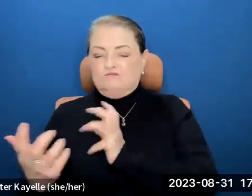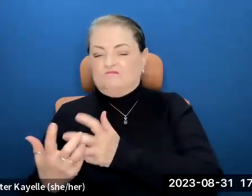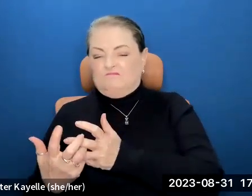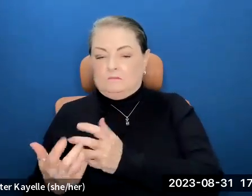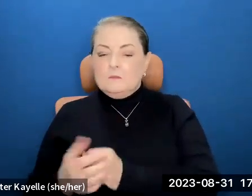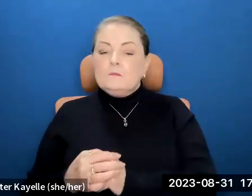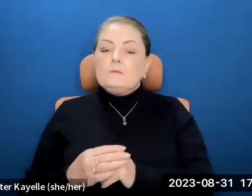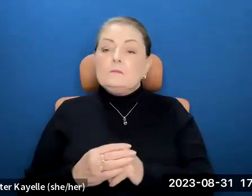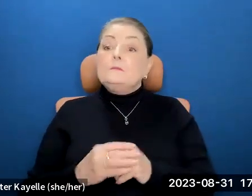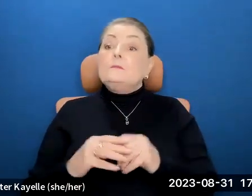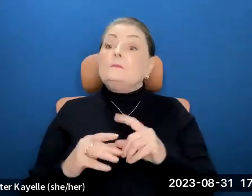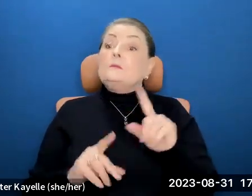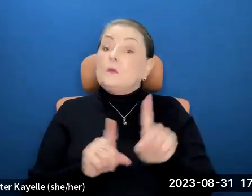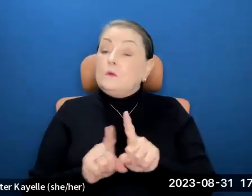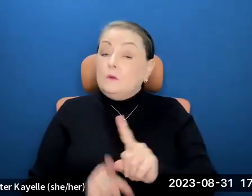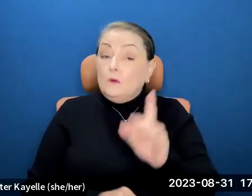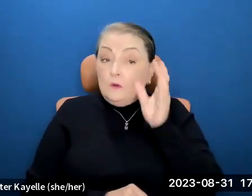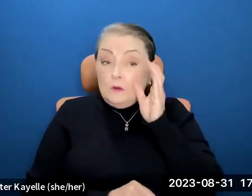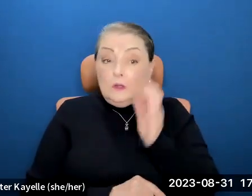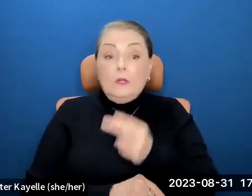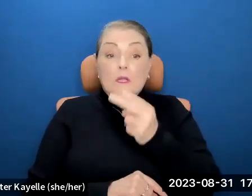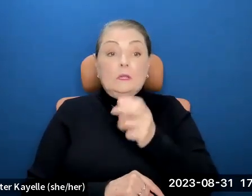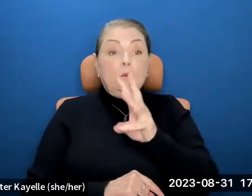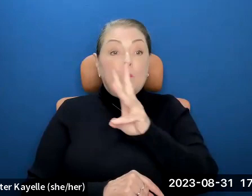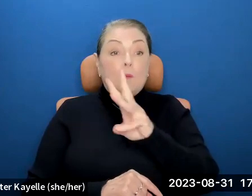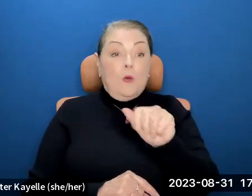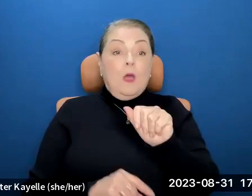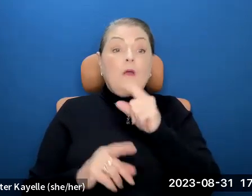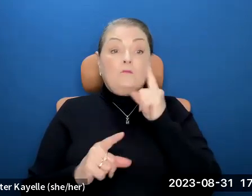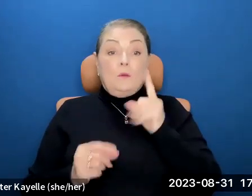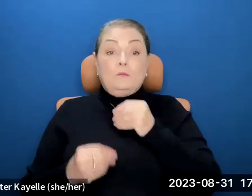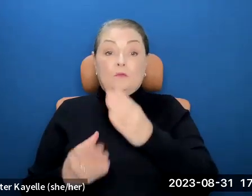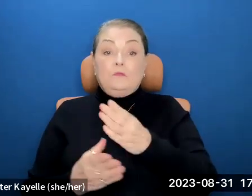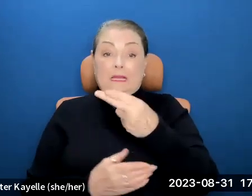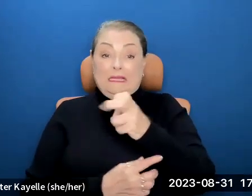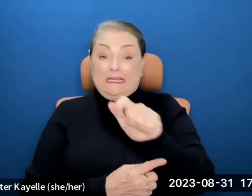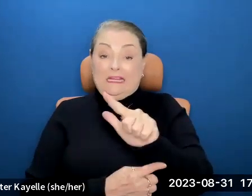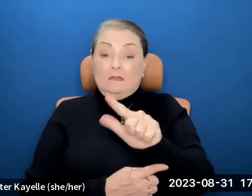we have also heard that heel wall a resource for providers to access databases toolkits